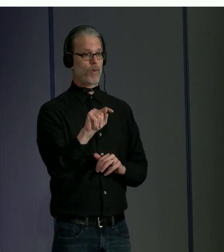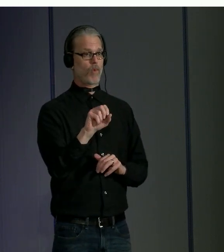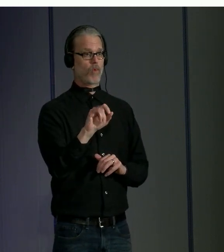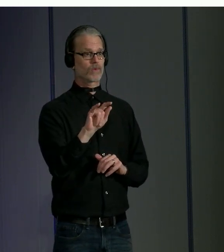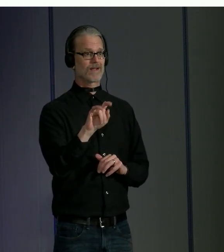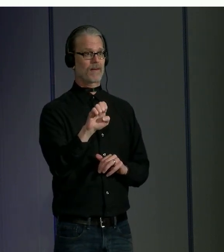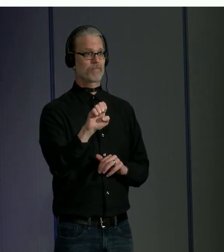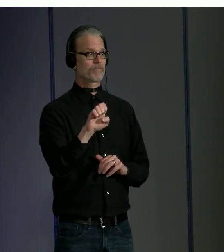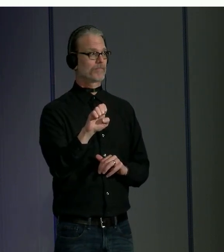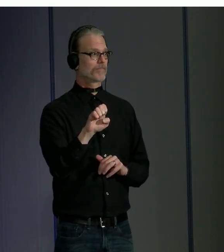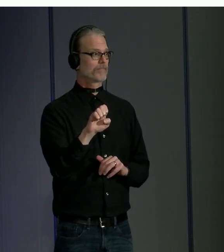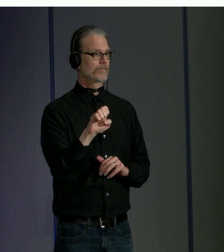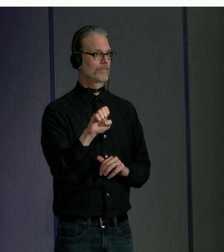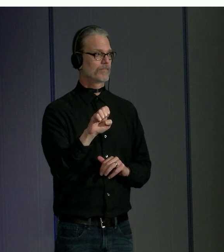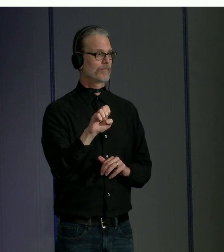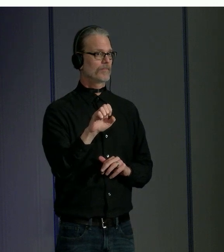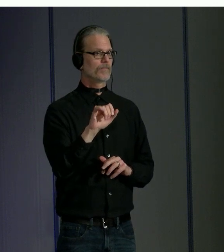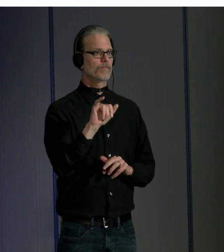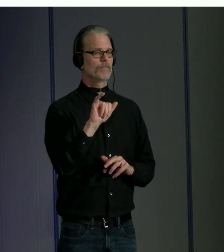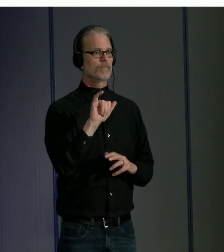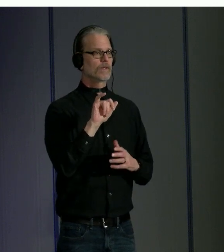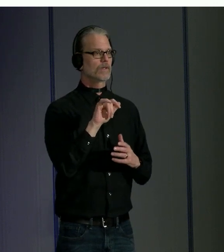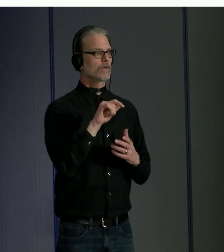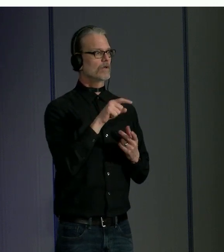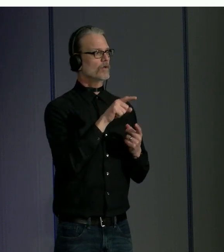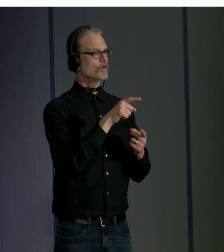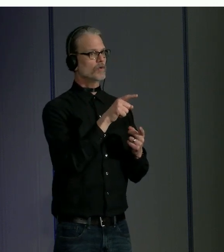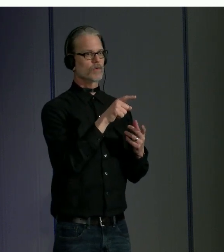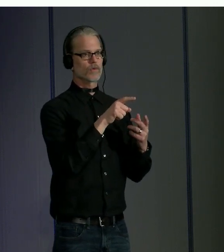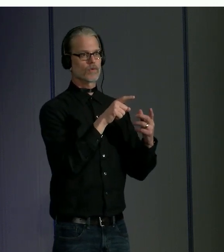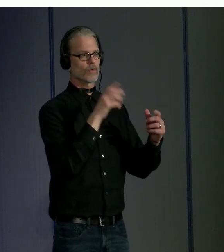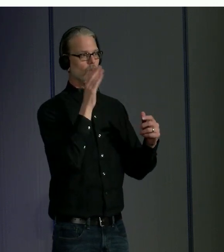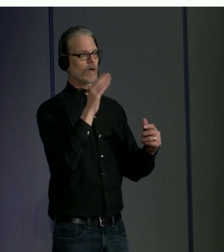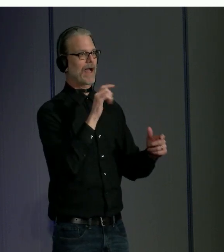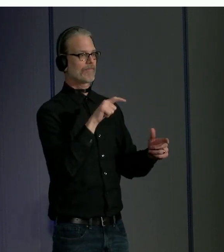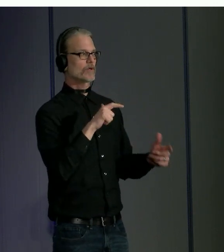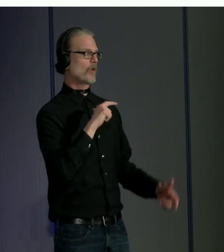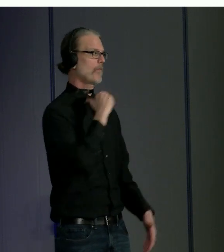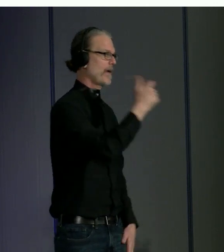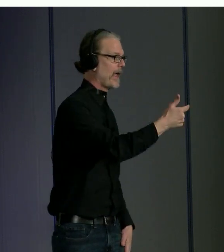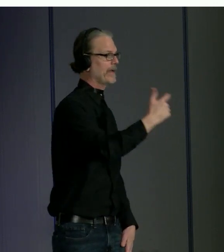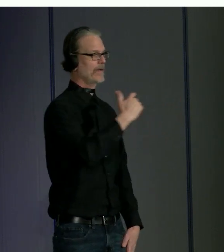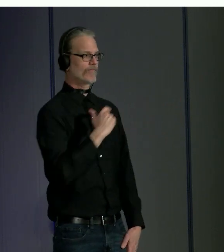The back and forth you were going to need with that stakeholder to create true mutual